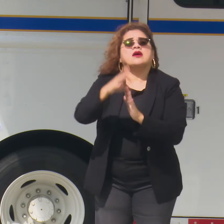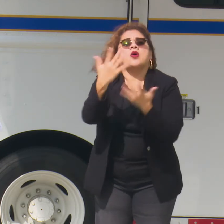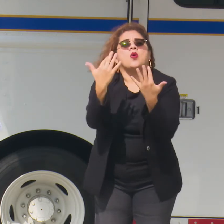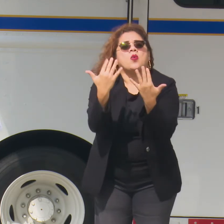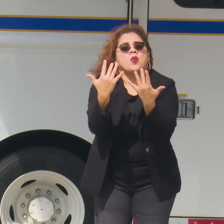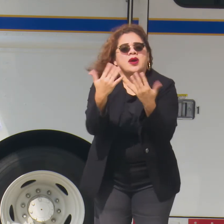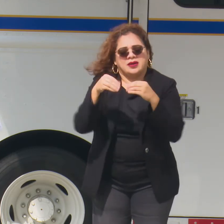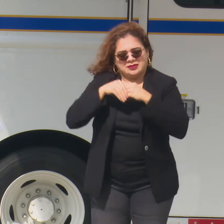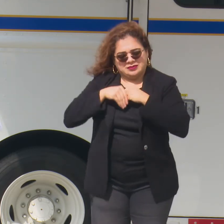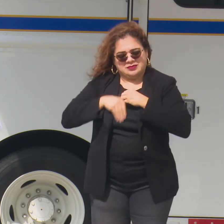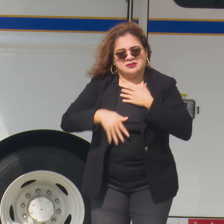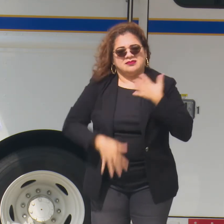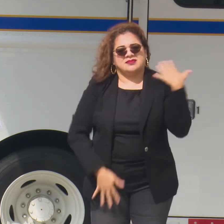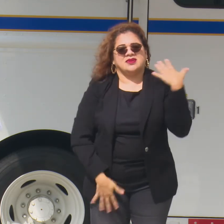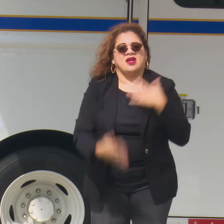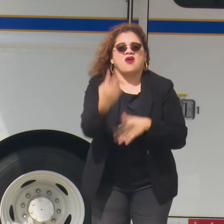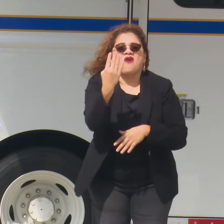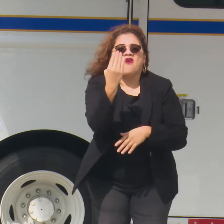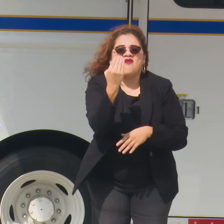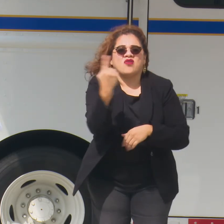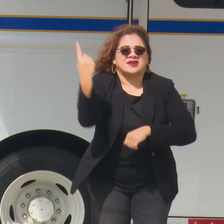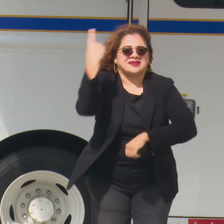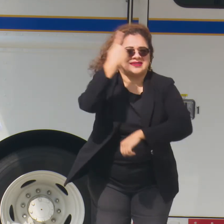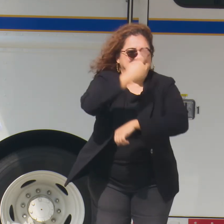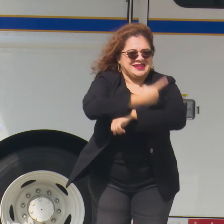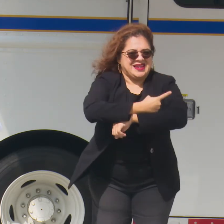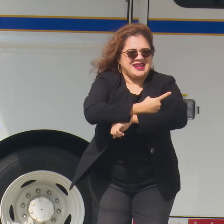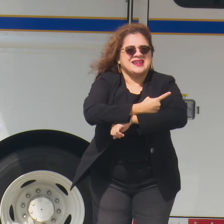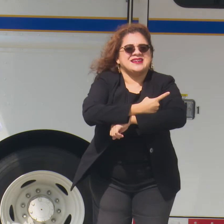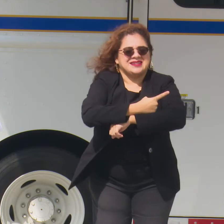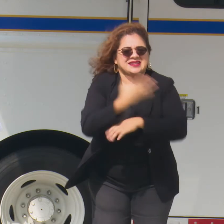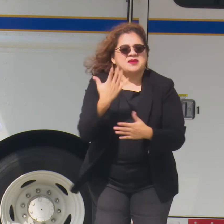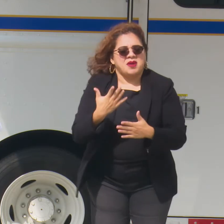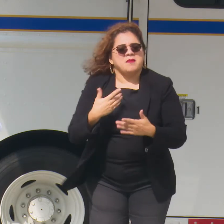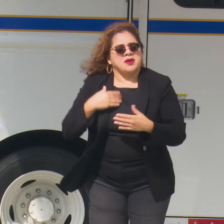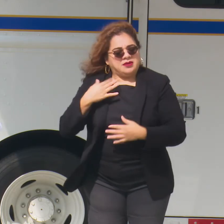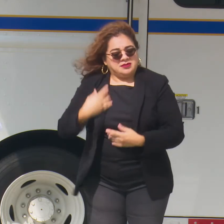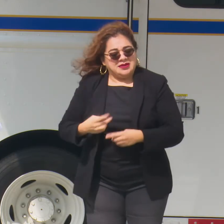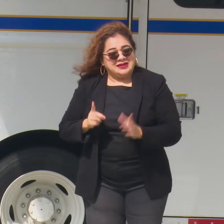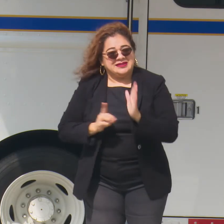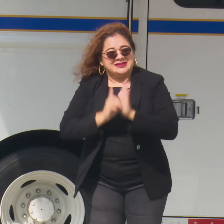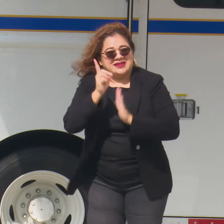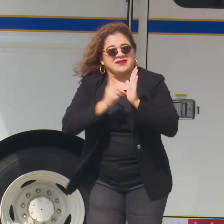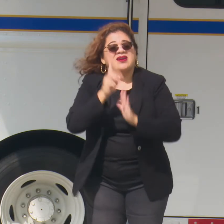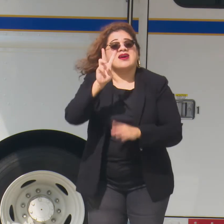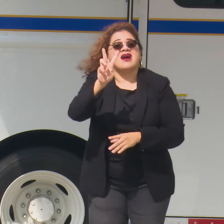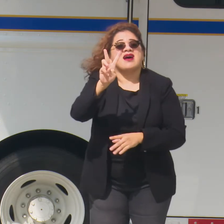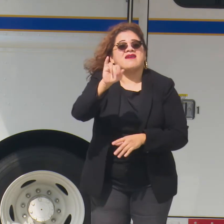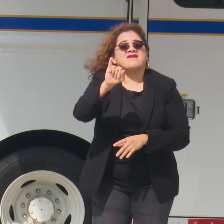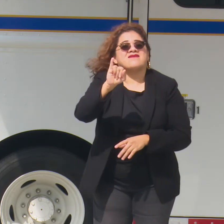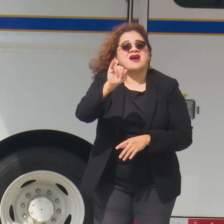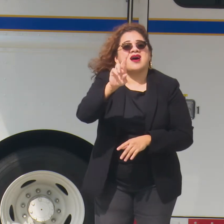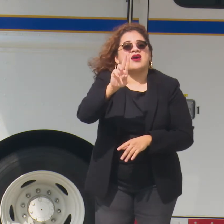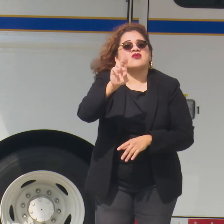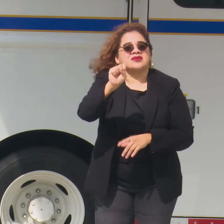for a person to experience, to start to experience symptoms or to have what we call the viral load that's high enough so that it can be